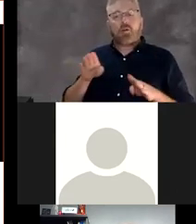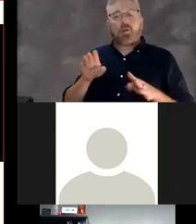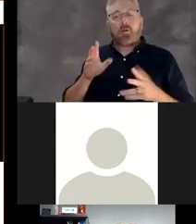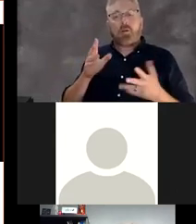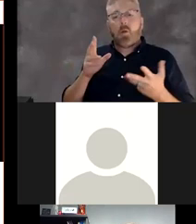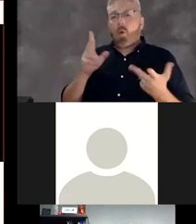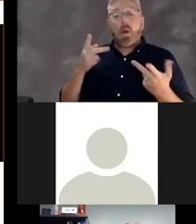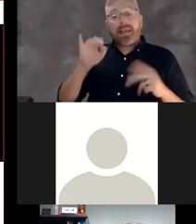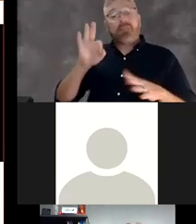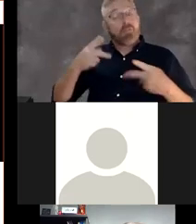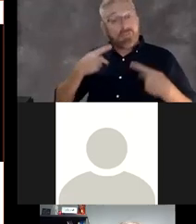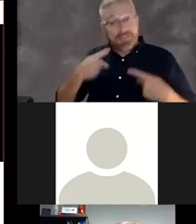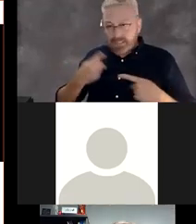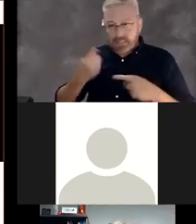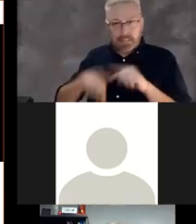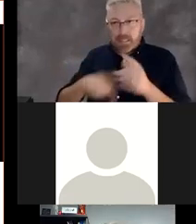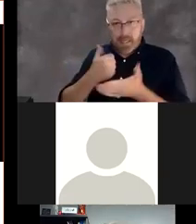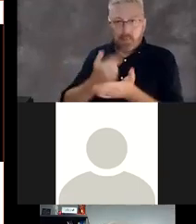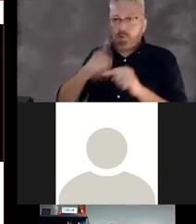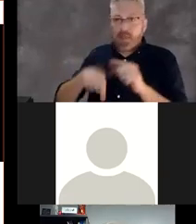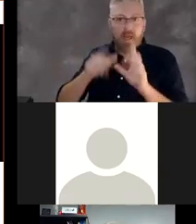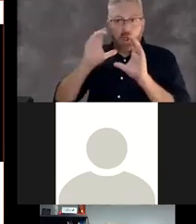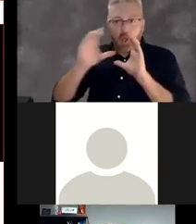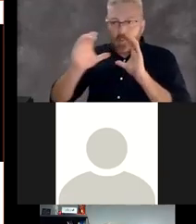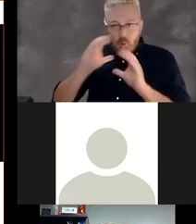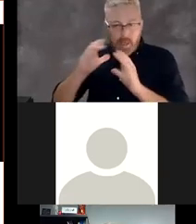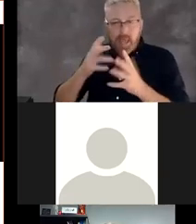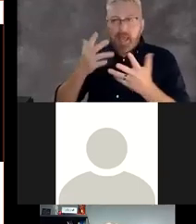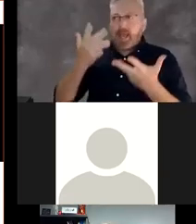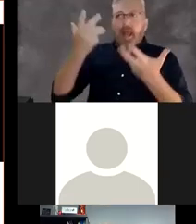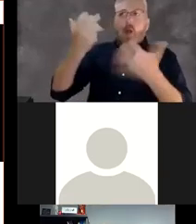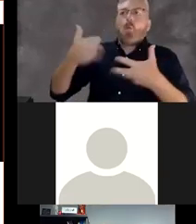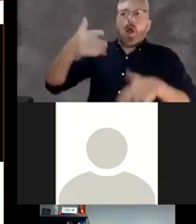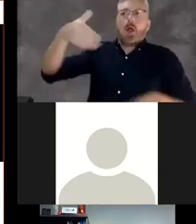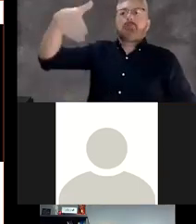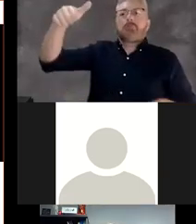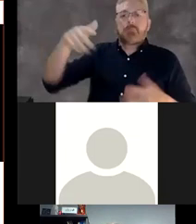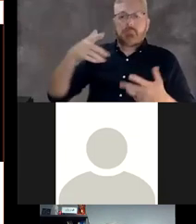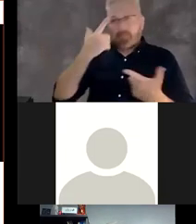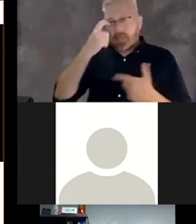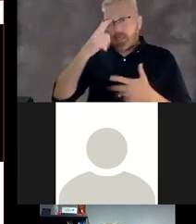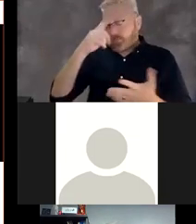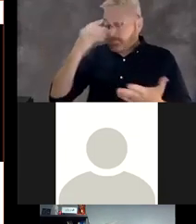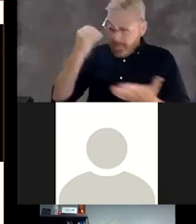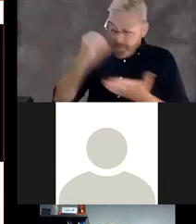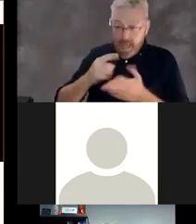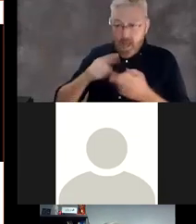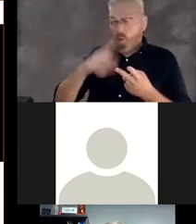YOU ARE UNABLE TO COMMUNICATE ANY UNWILLINGNESS TO ACT BECAUSE OF BEING UNCONSCIOUS, WHATEVER IT IS.